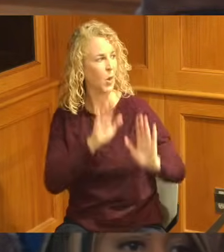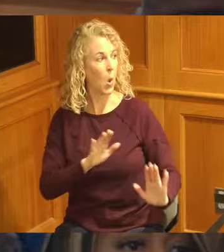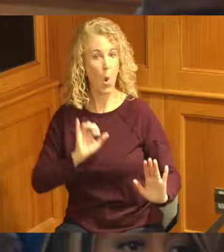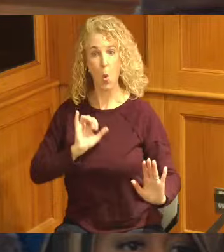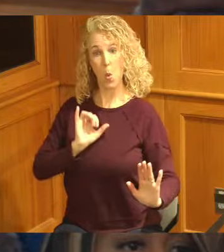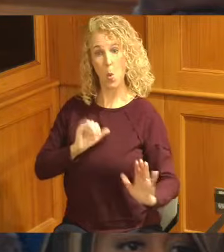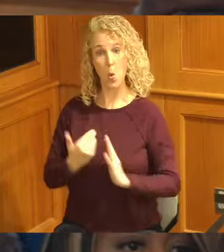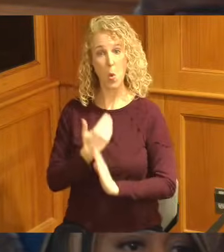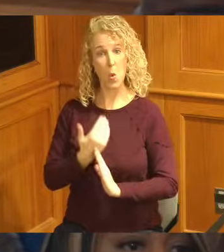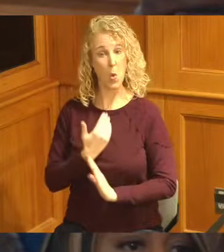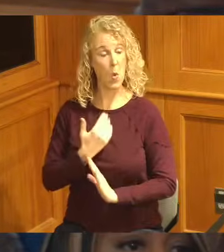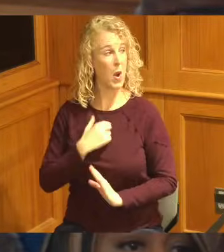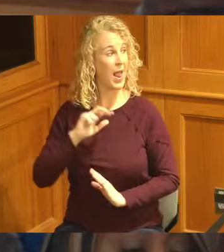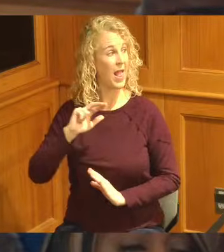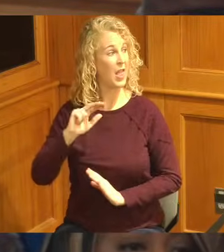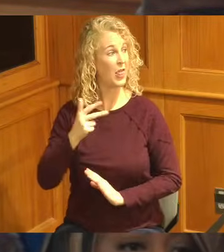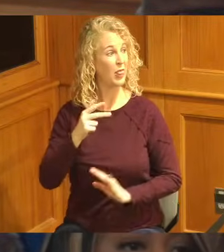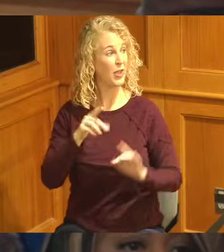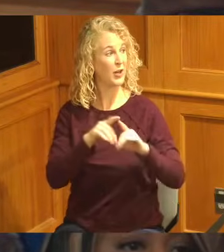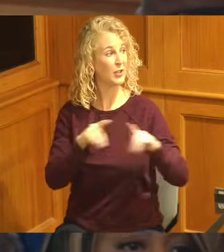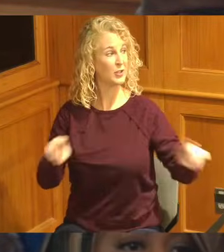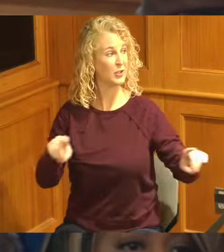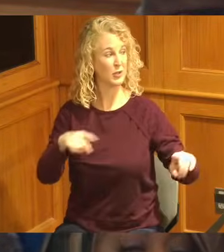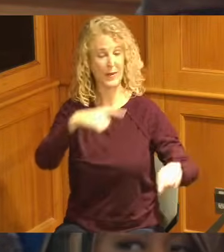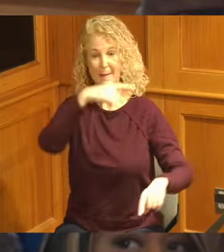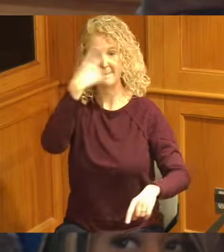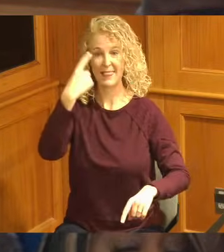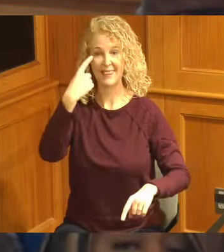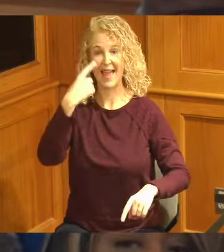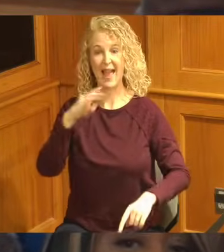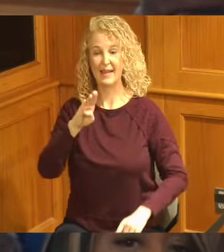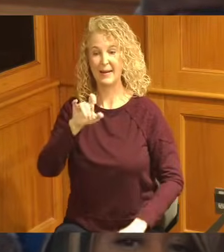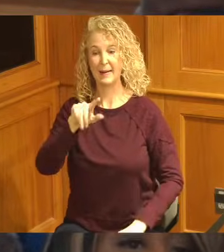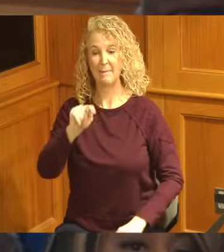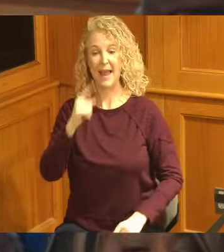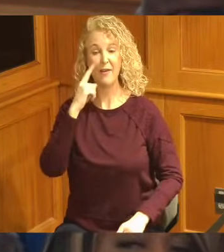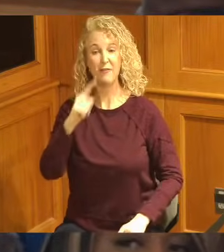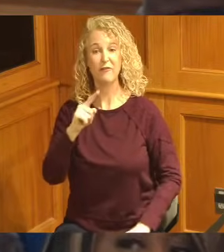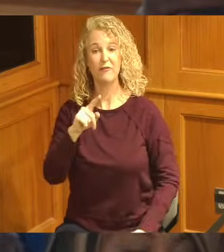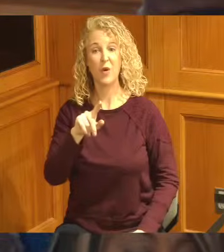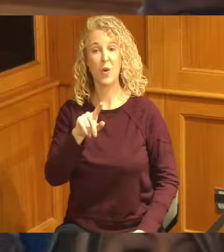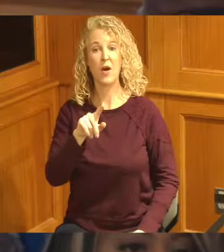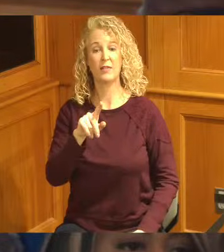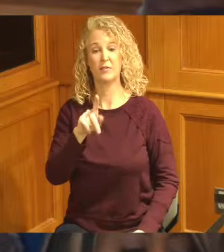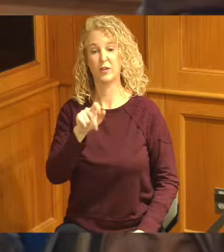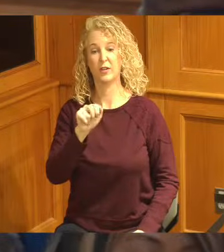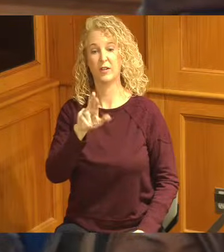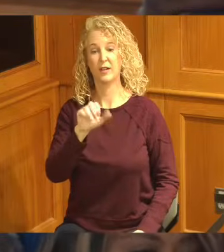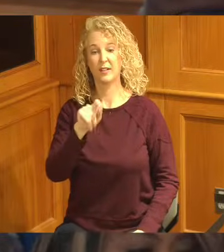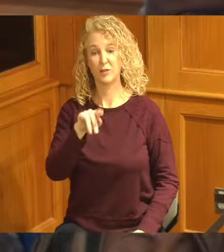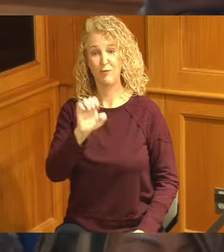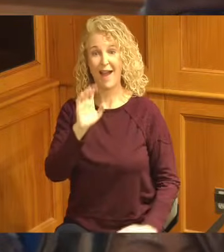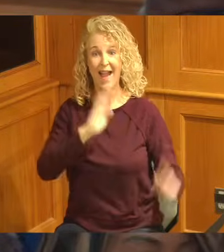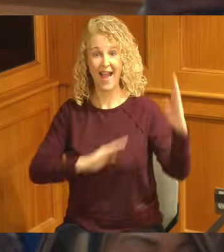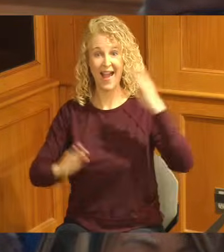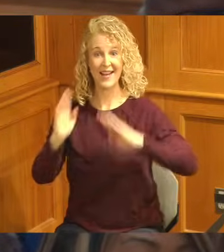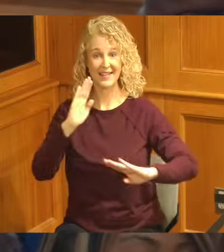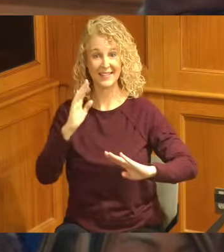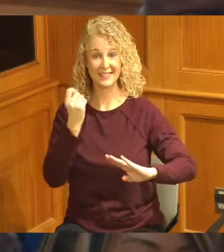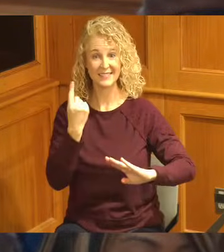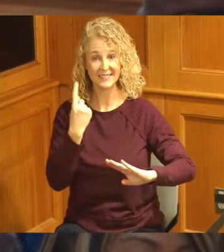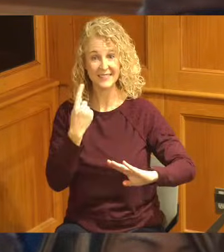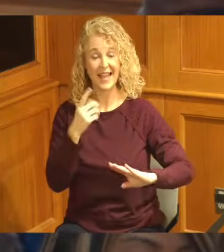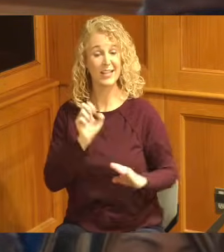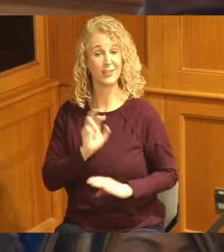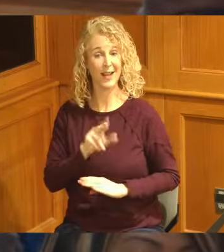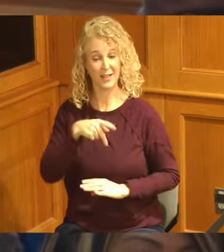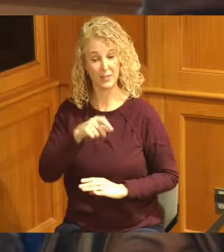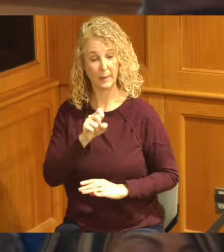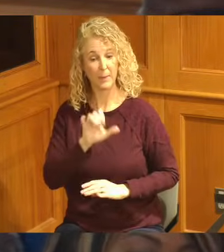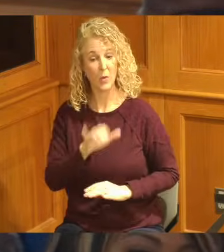part as a third degree black belt in tangs do karate and Whereas Dr. Posey and husband,